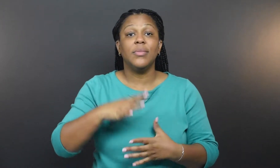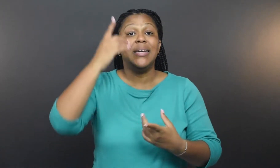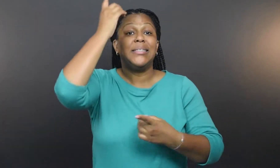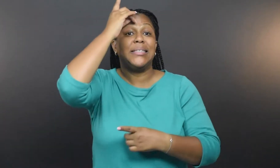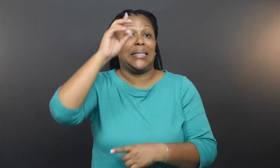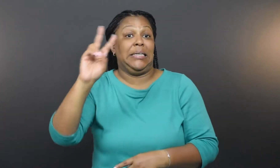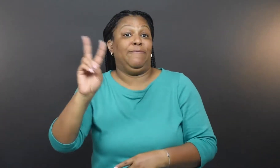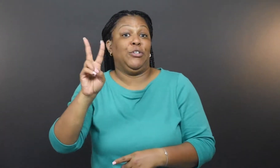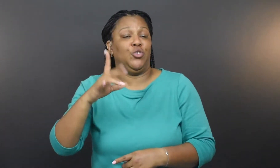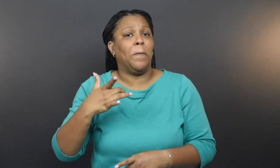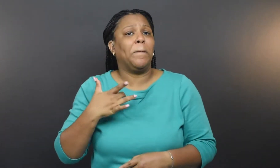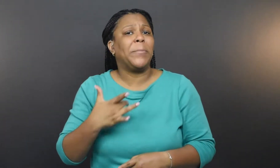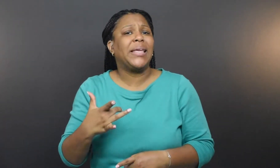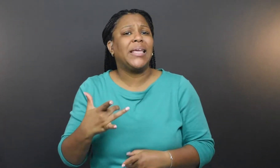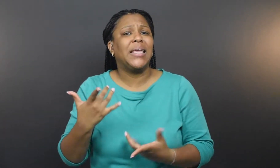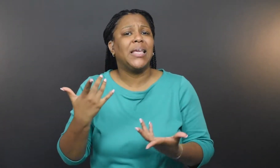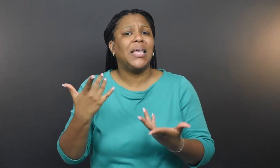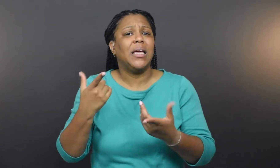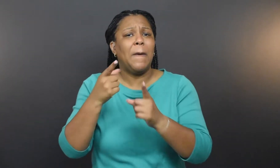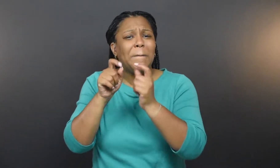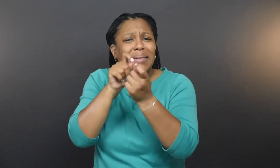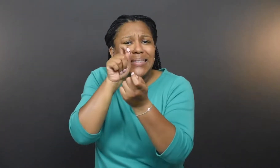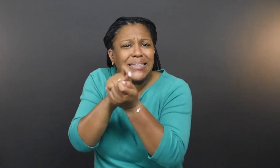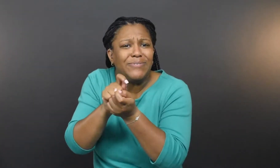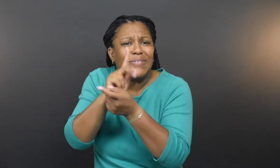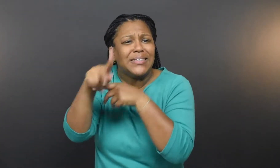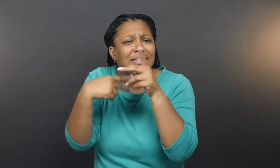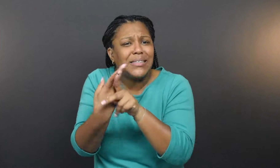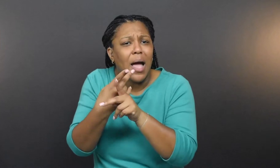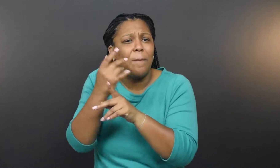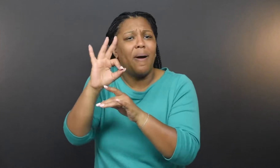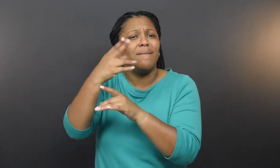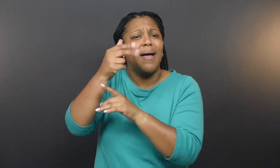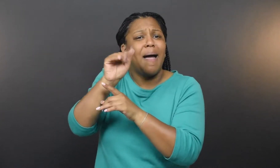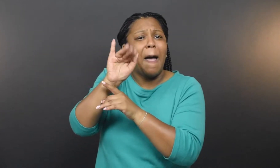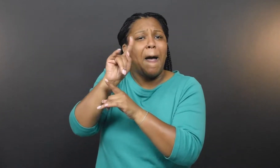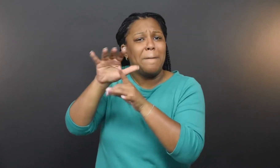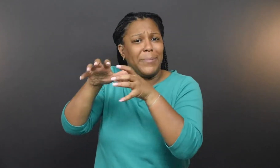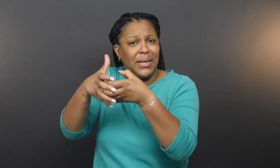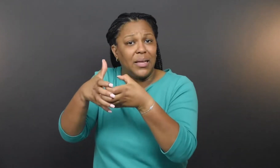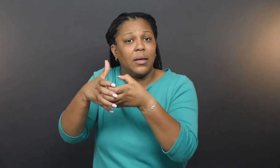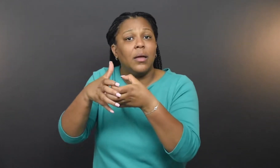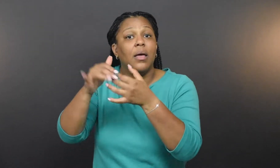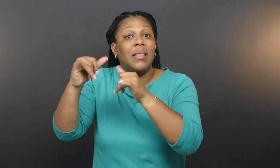Disease vectors usually thrive in specific types of habitats and may depend on the